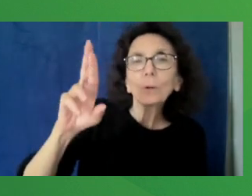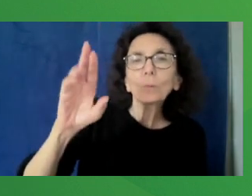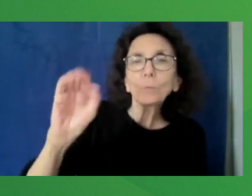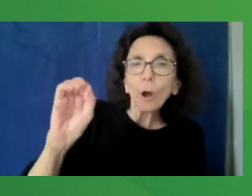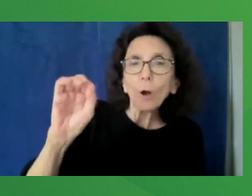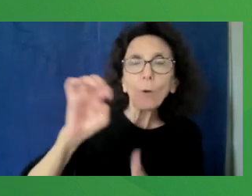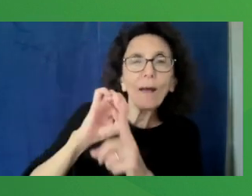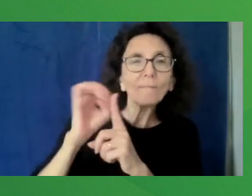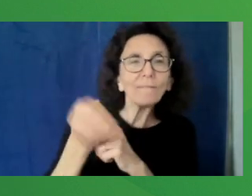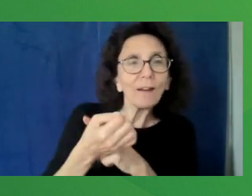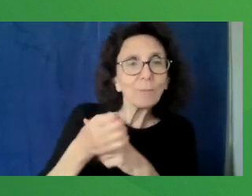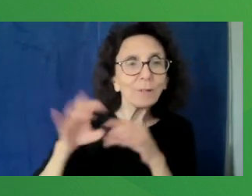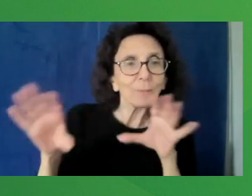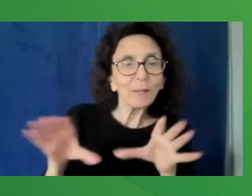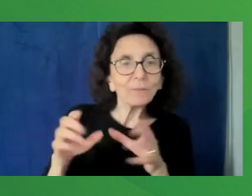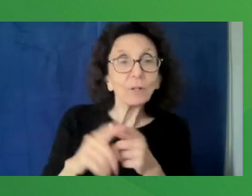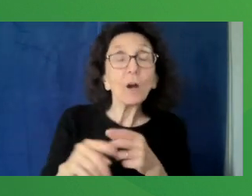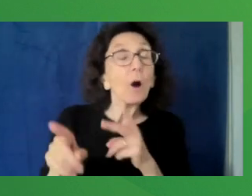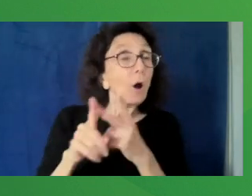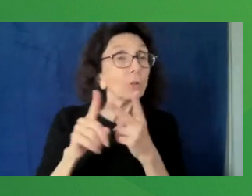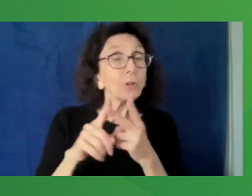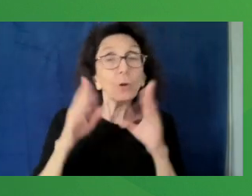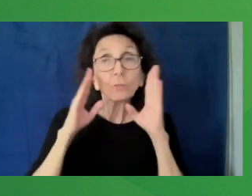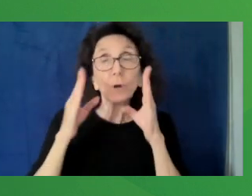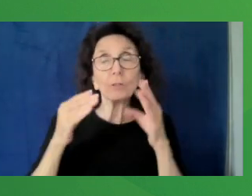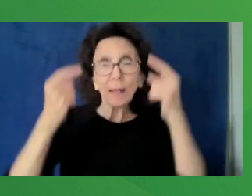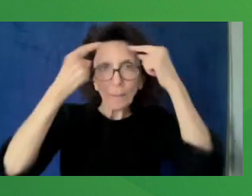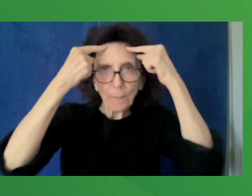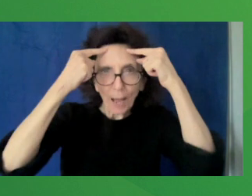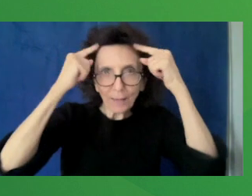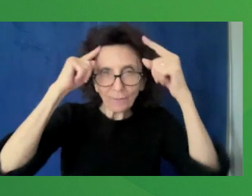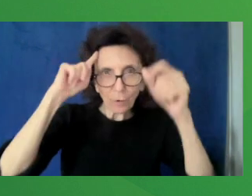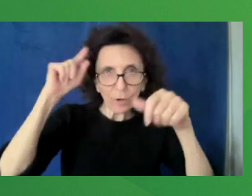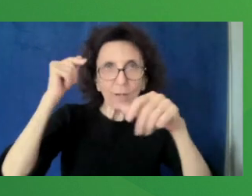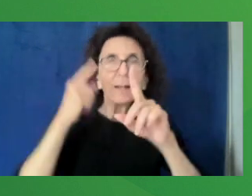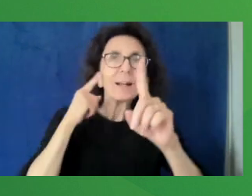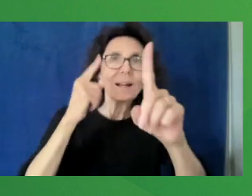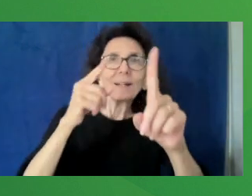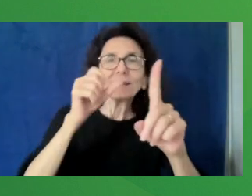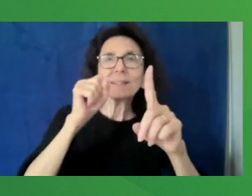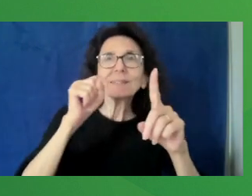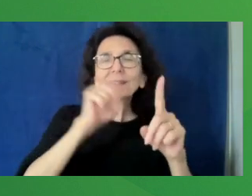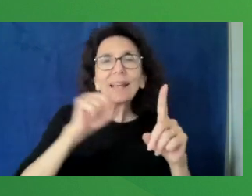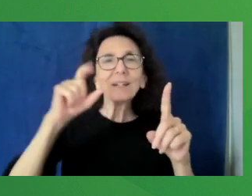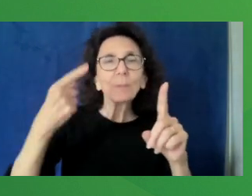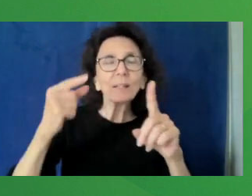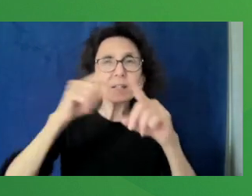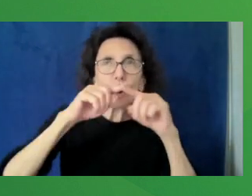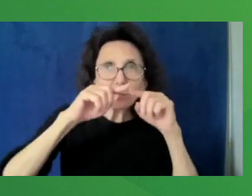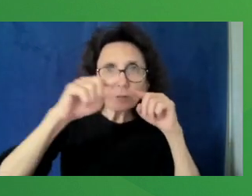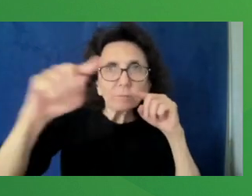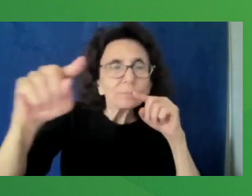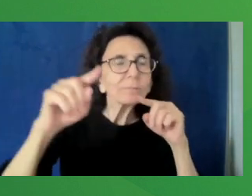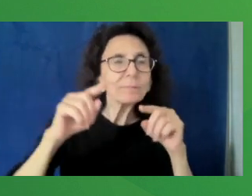also was on sustainability mindset. So, what is motivating students to adopt these mindsets? To